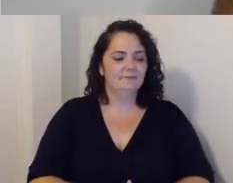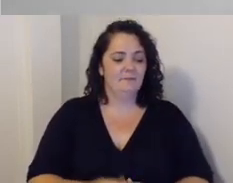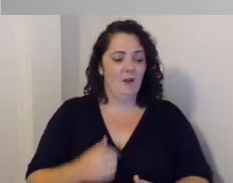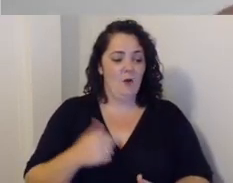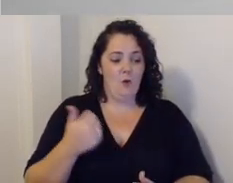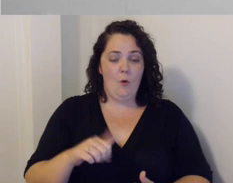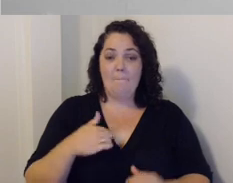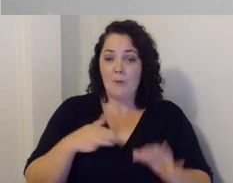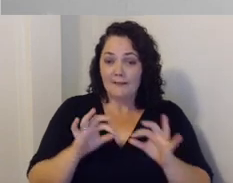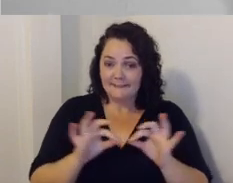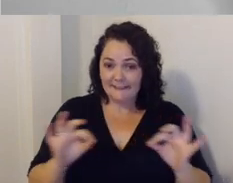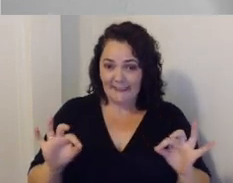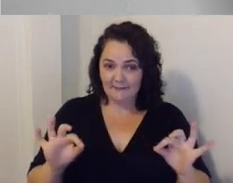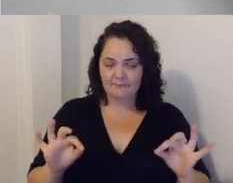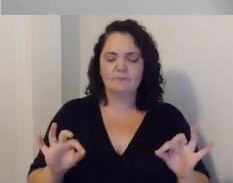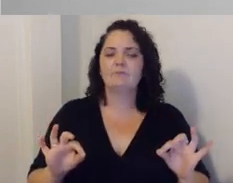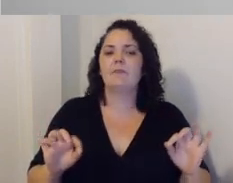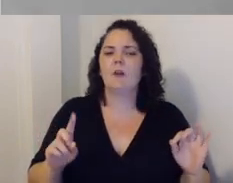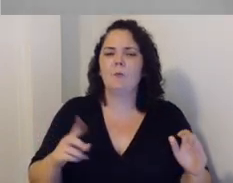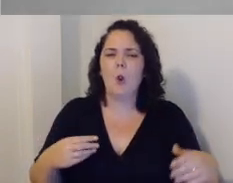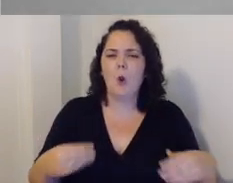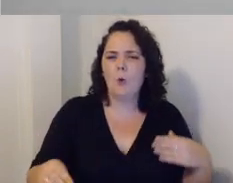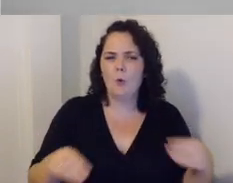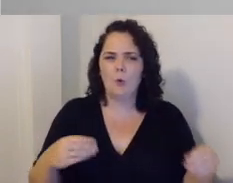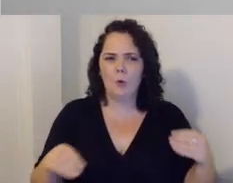grab my stick of charcoal to keep this really loose and I'm going to look I've got a slightly